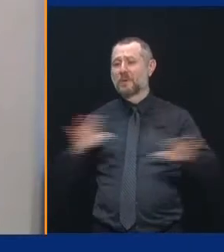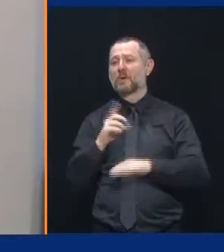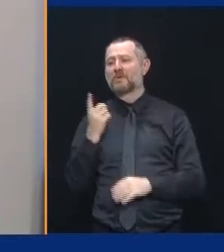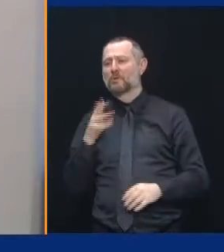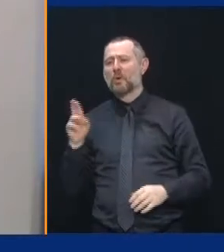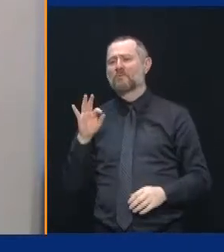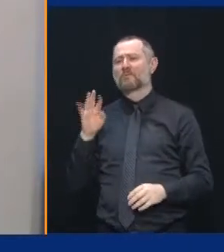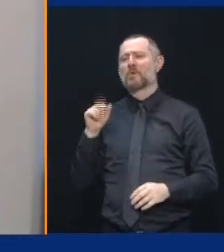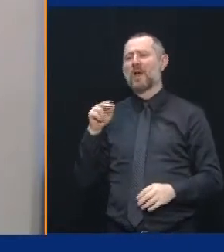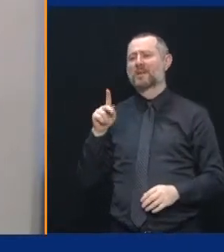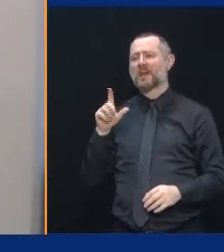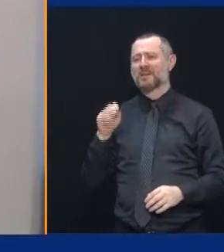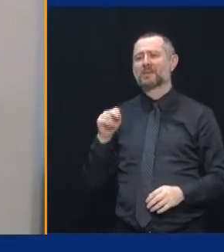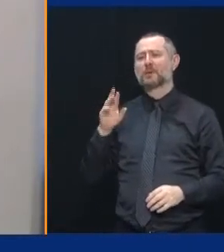CHURCHES AROUND THE COUNTRY